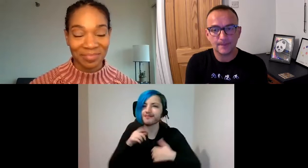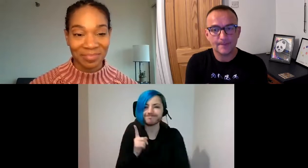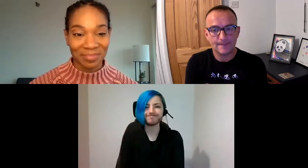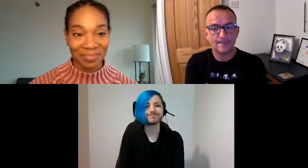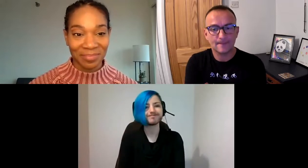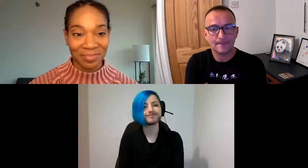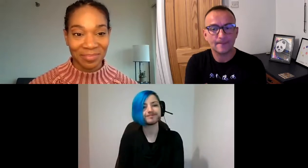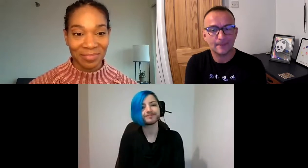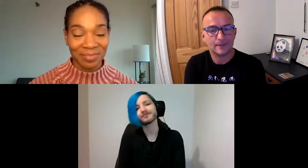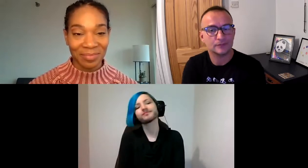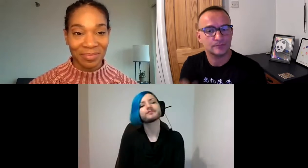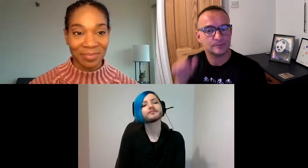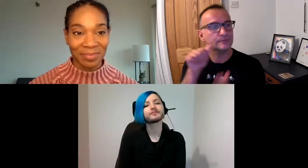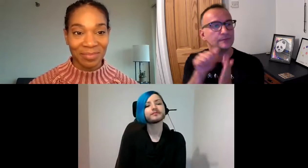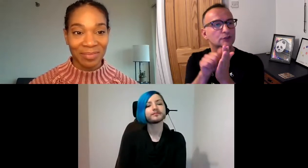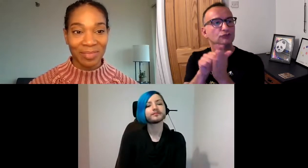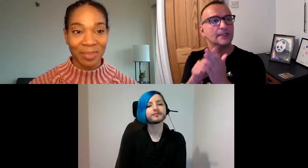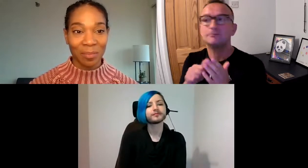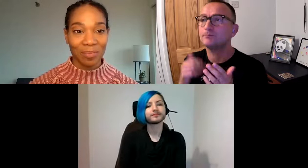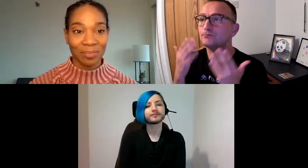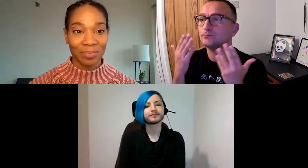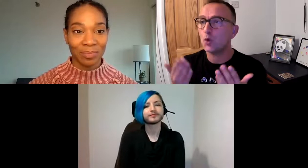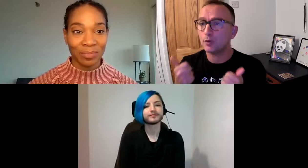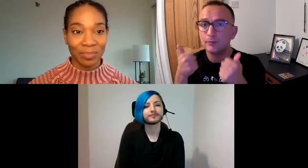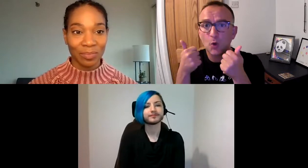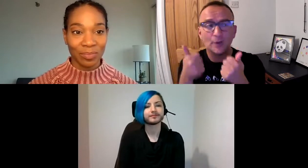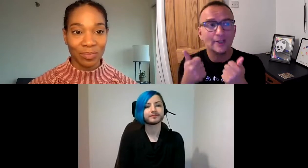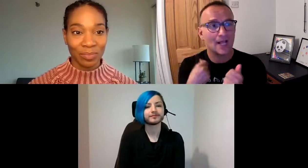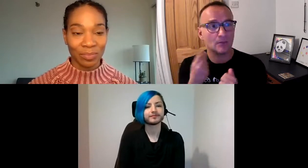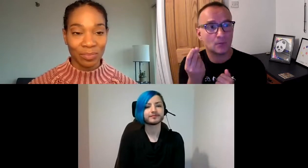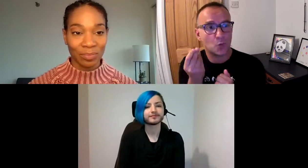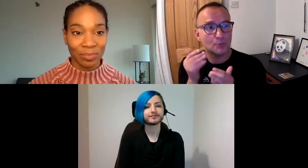So. I just want to check, I mean I think we have a very